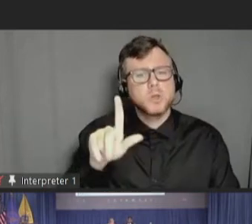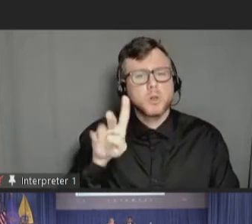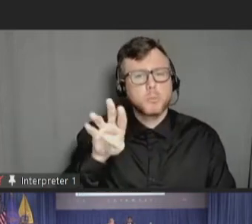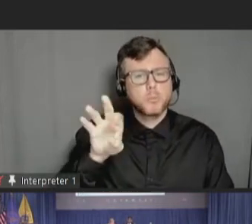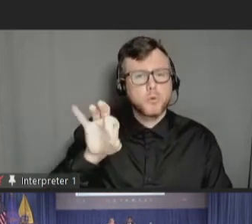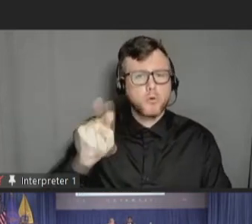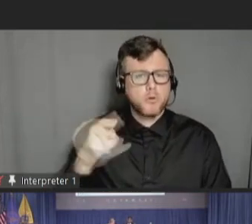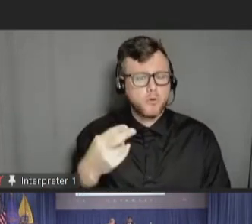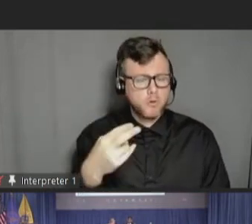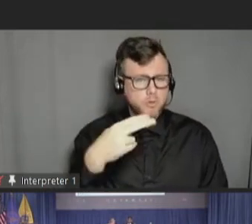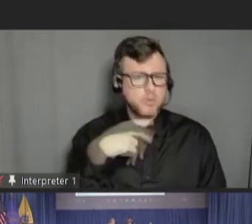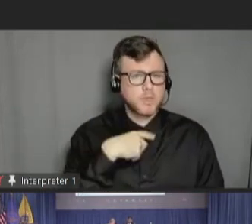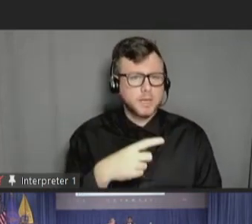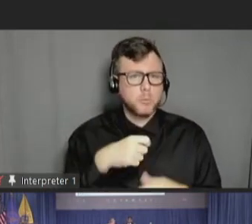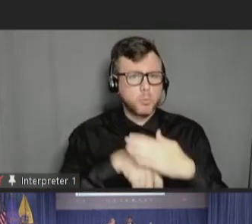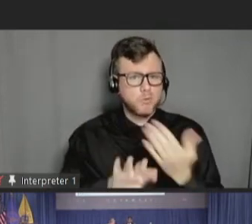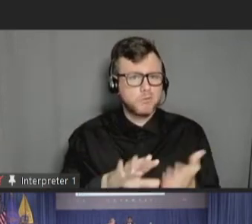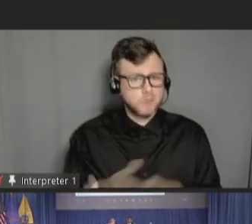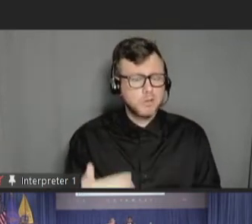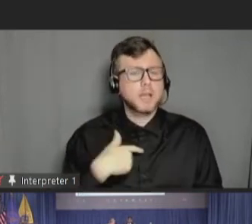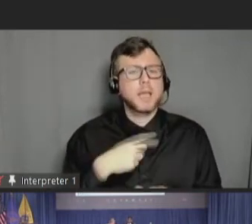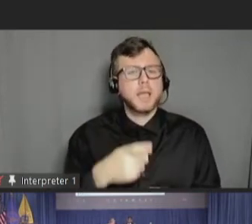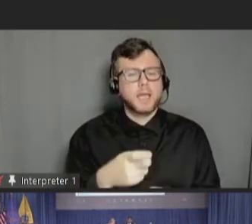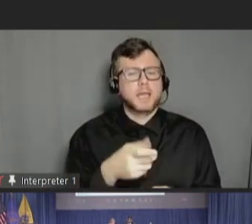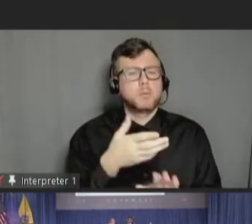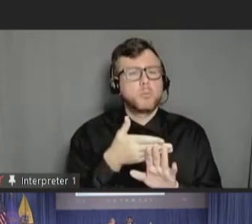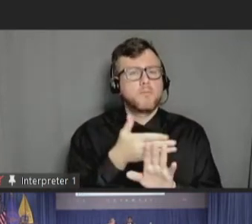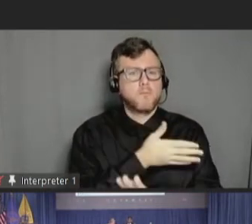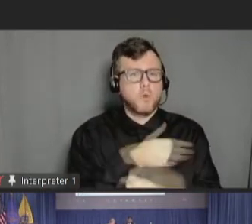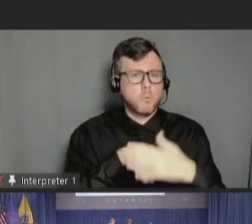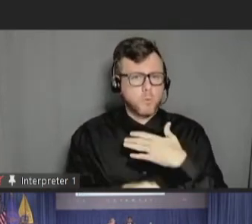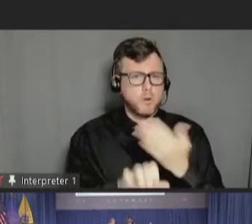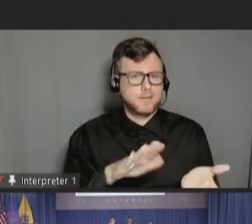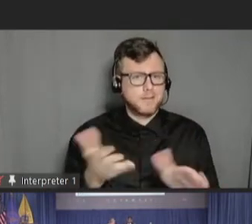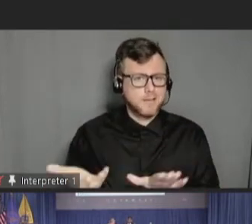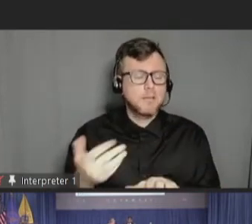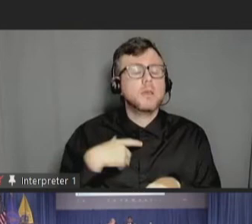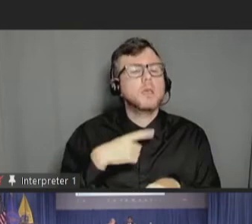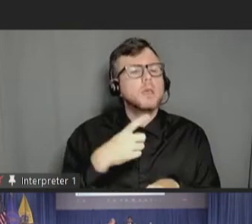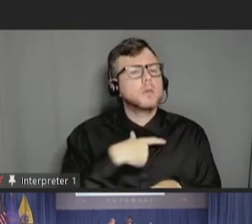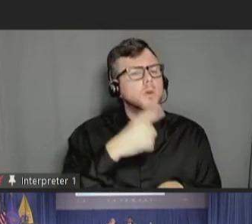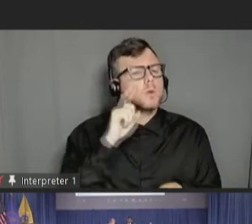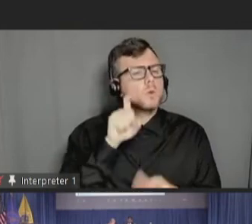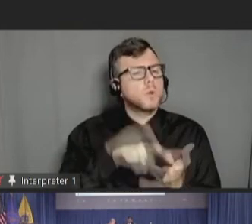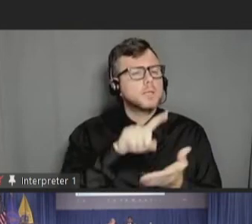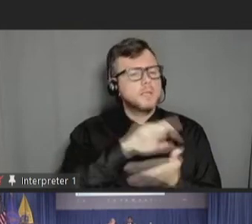able to prevent these very serious outcomes. And at the same time, you can appreciate such